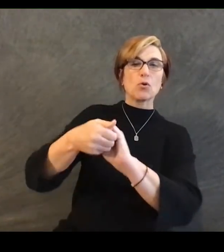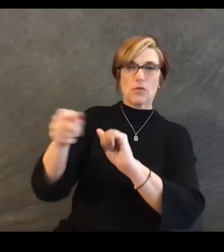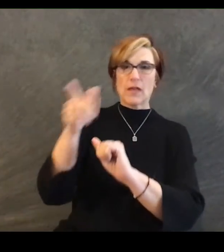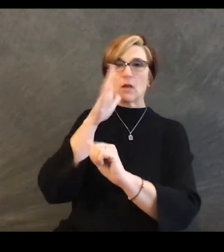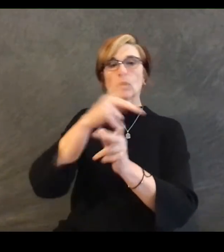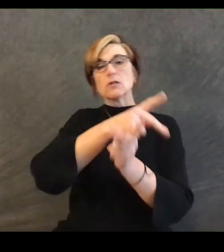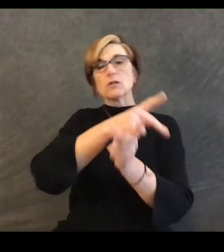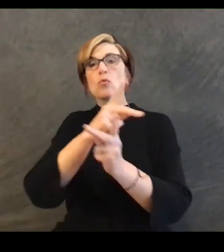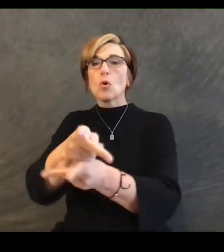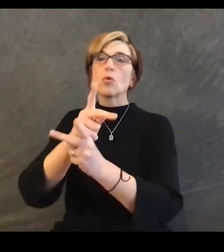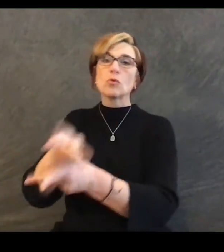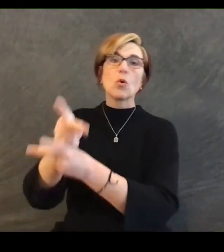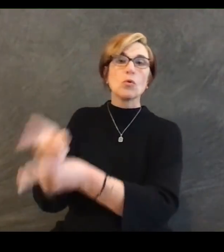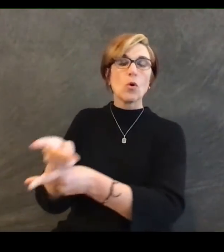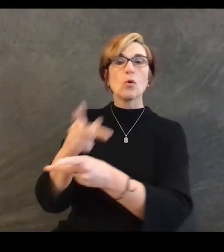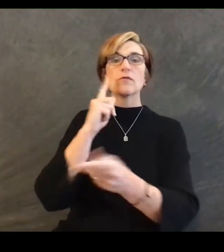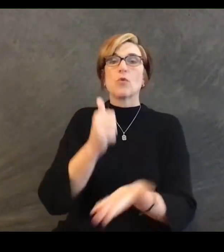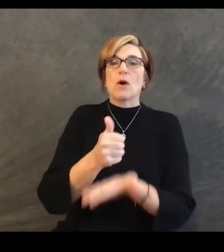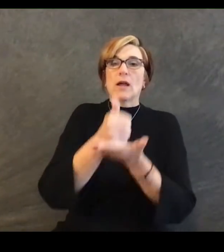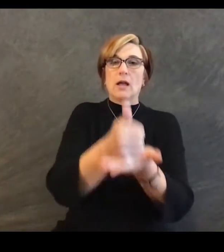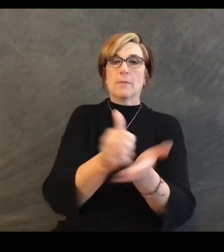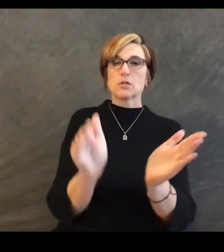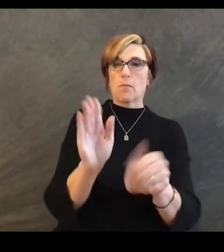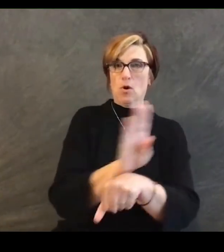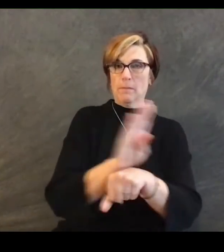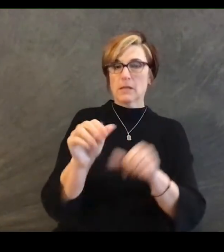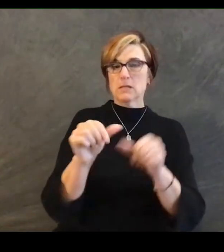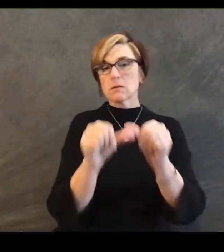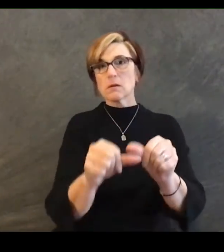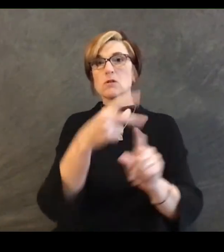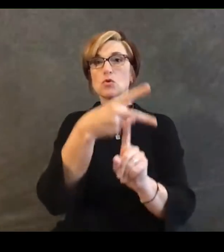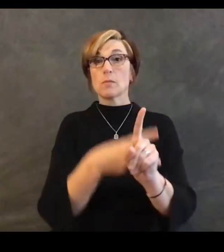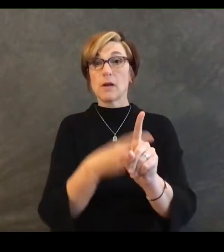these loans will be forgiven as long as businesses keep paying their workers